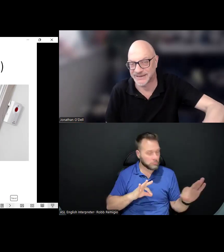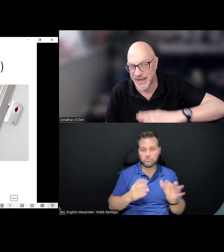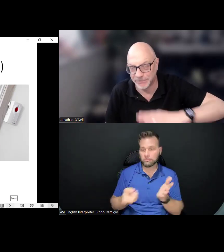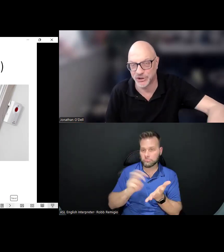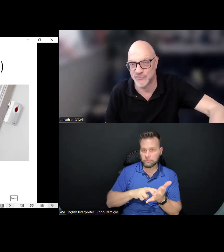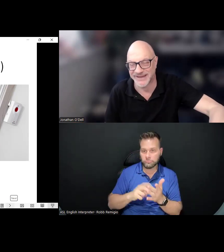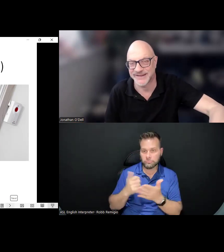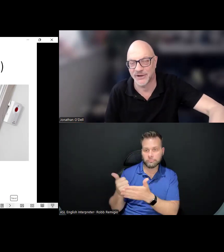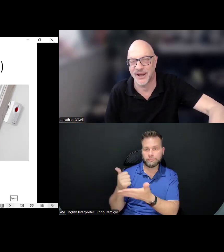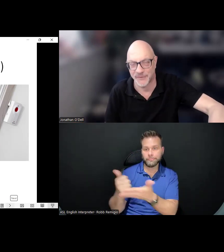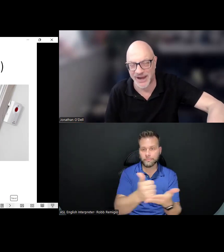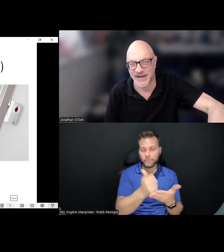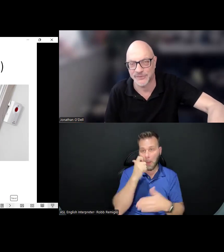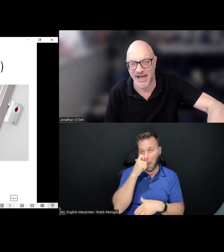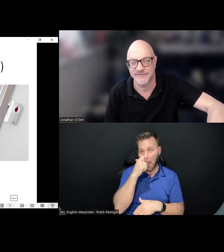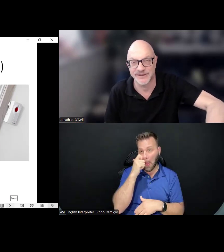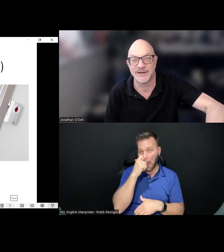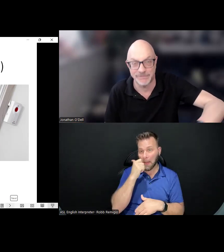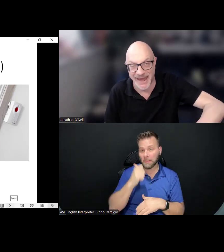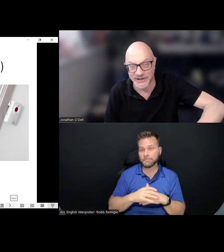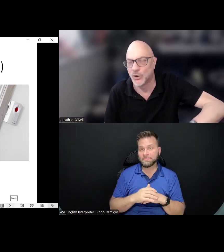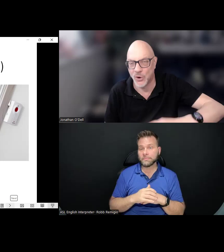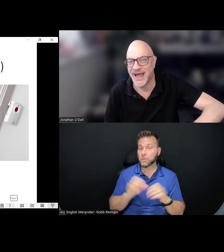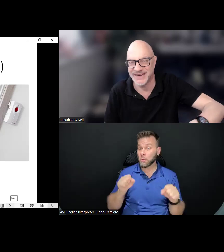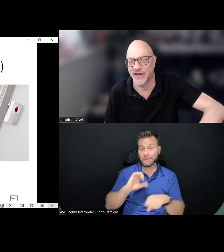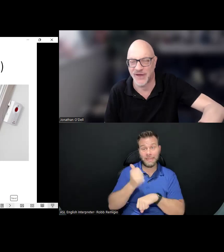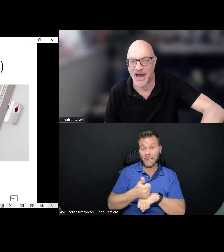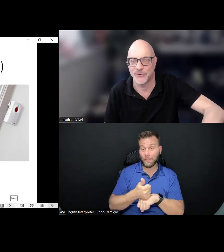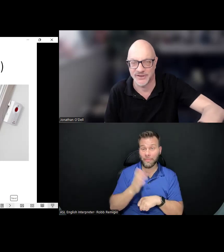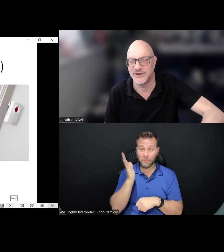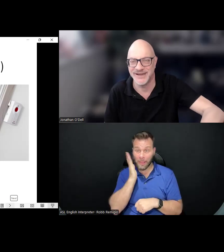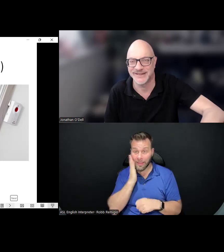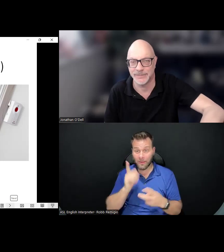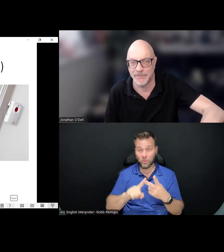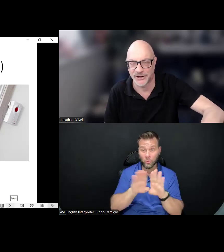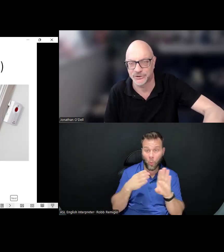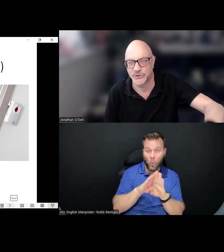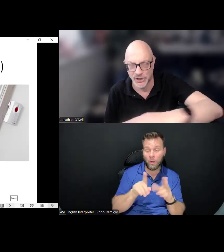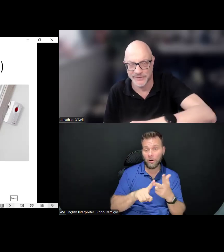and you can take that kind of pressure sensitive mat and put it right outside of somebody's bed, or any other area that